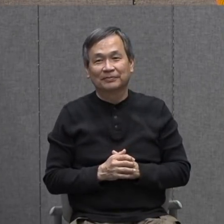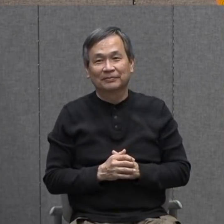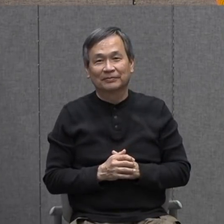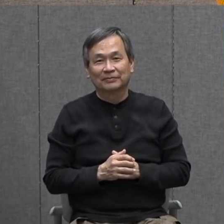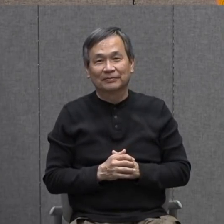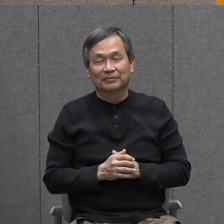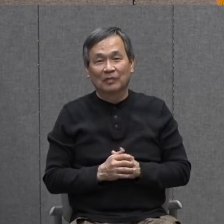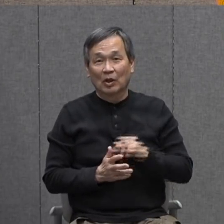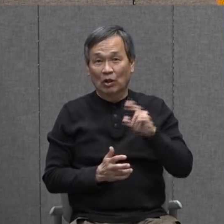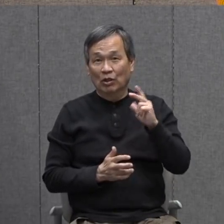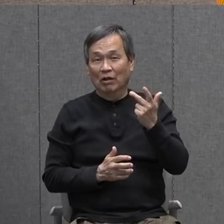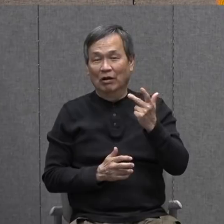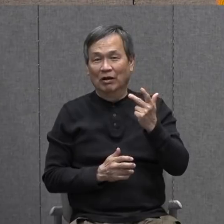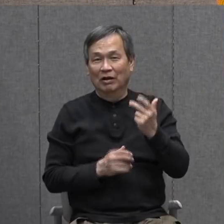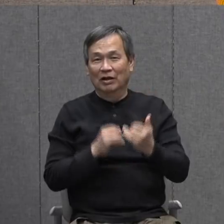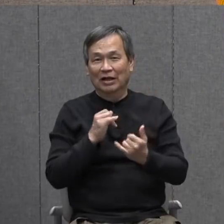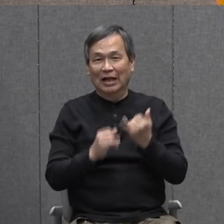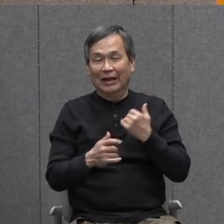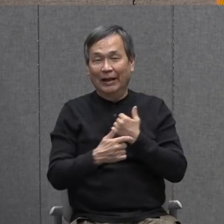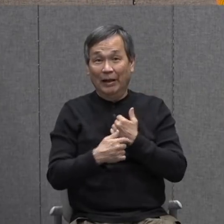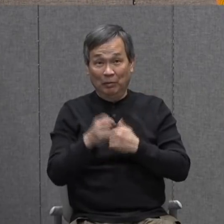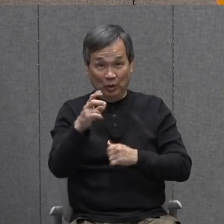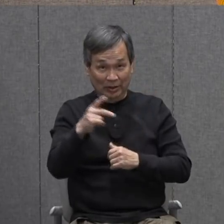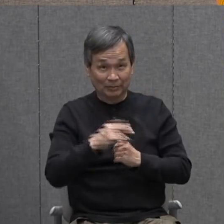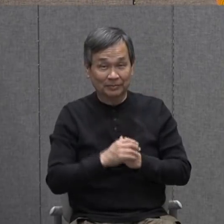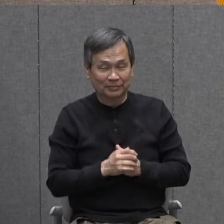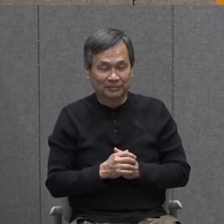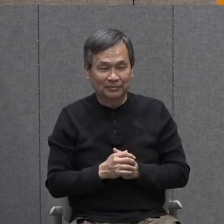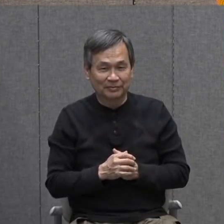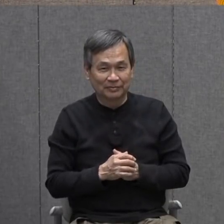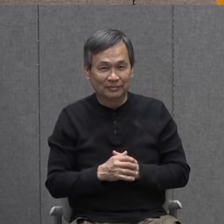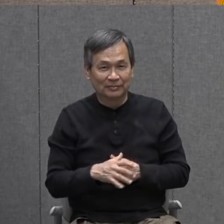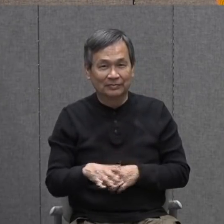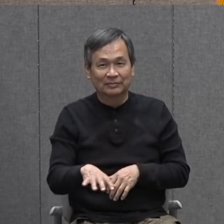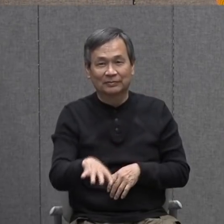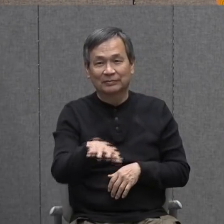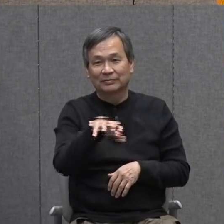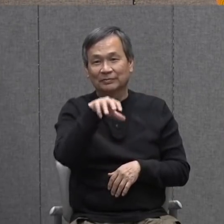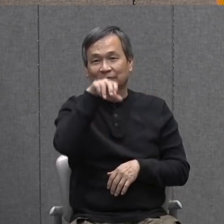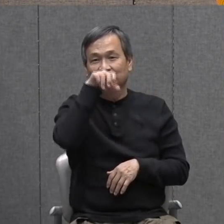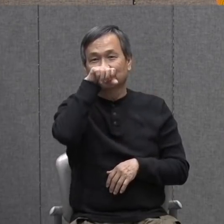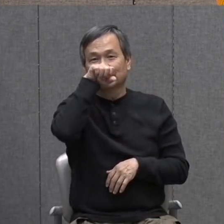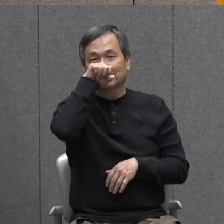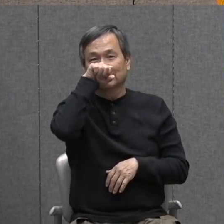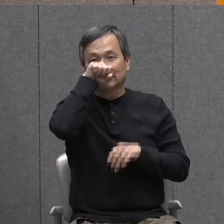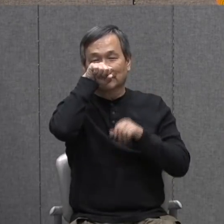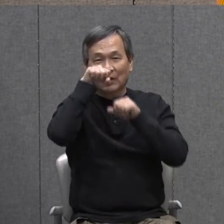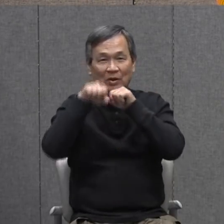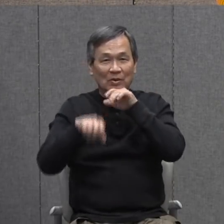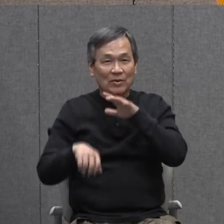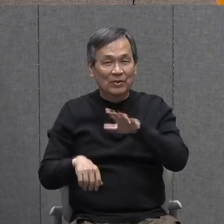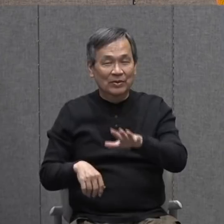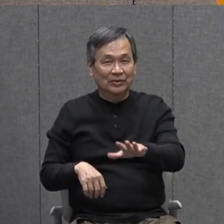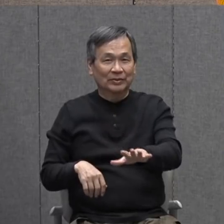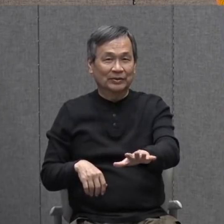And our third and final deep breath, make it count. (Potter inhaling and exhaling)